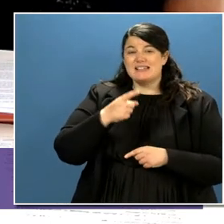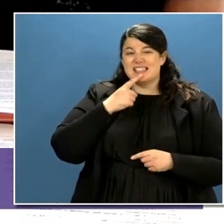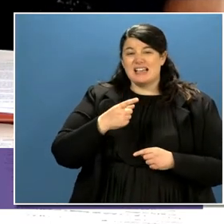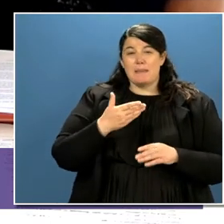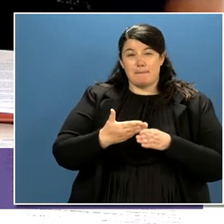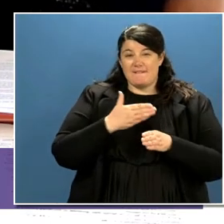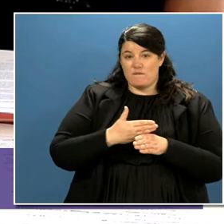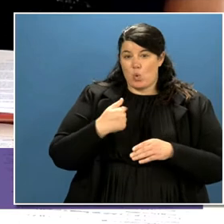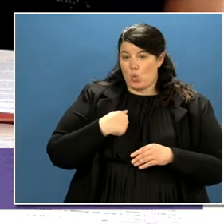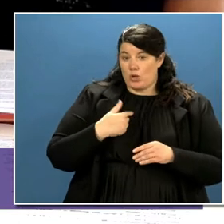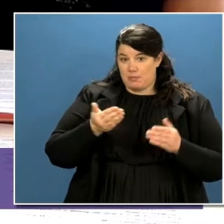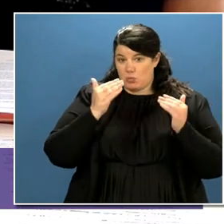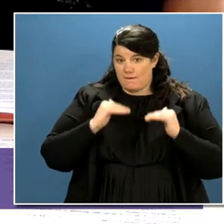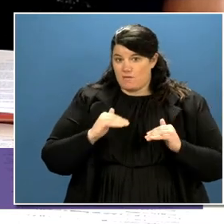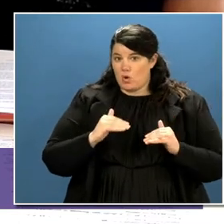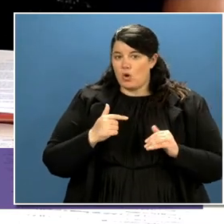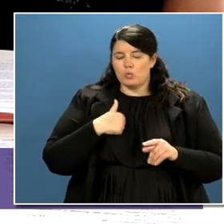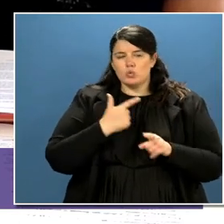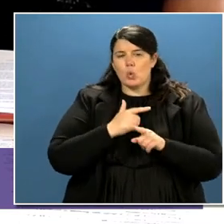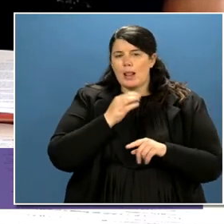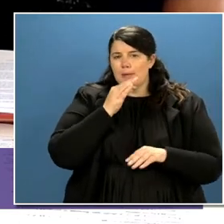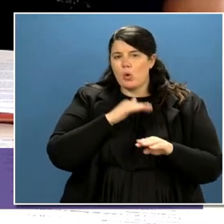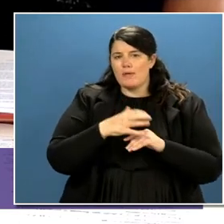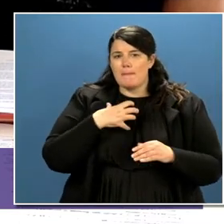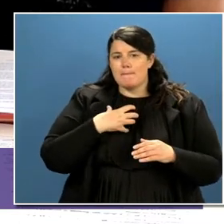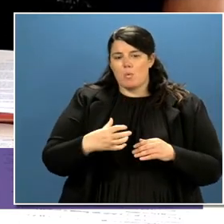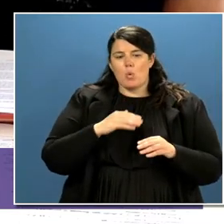more around people with disability that is probably worth mentioning, whether it